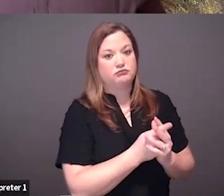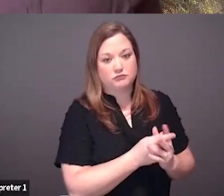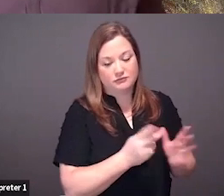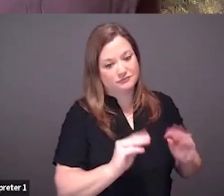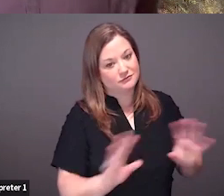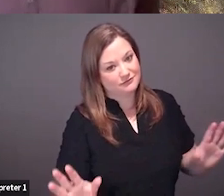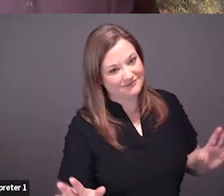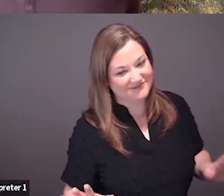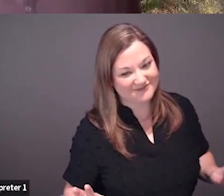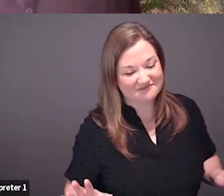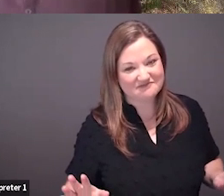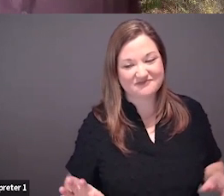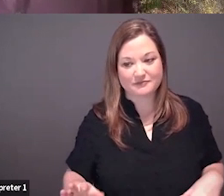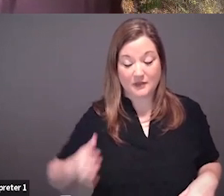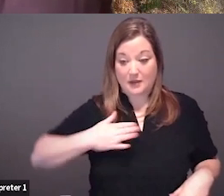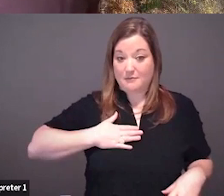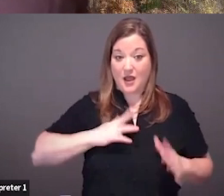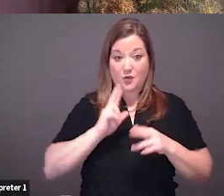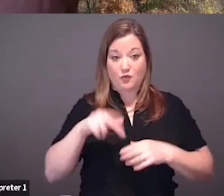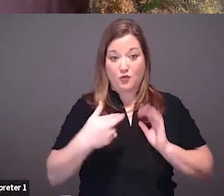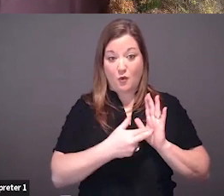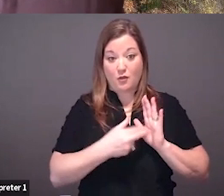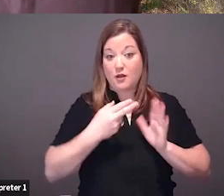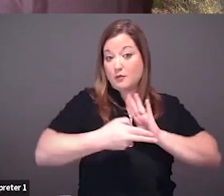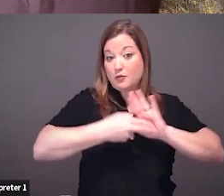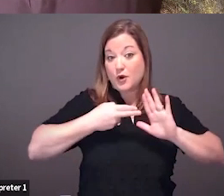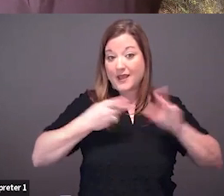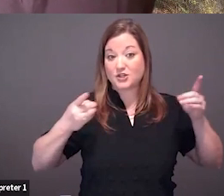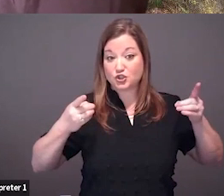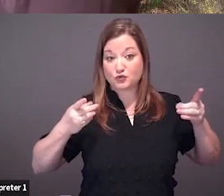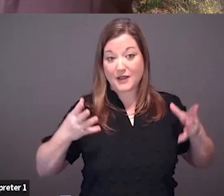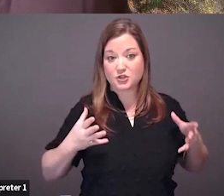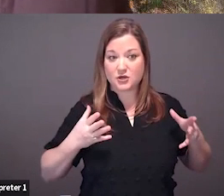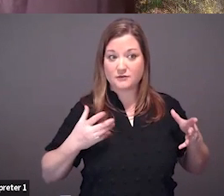My role as brand director is to bring things to the attention of the team